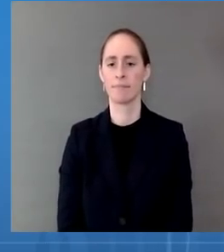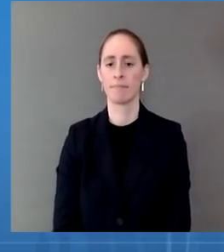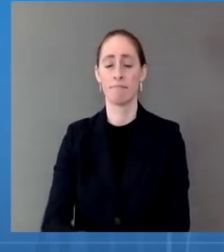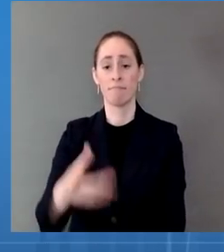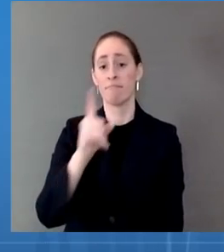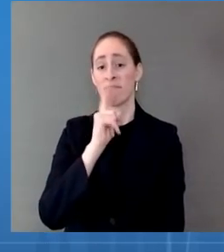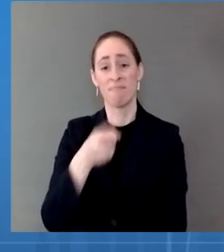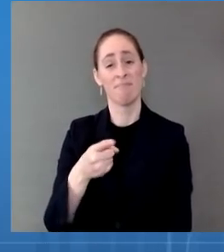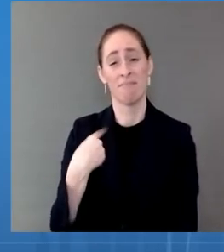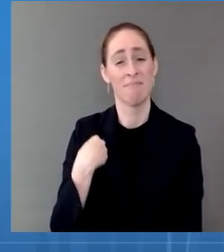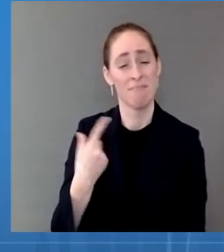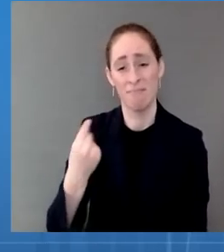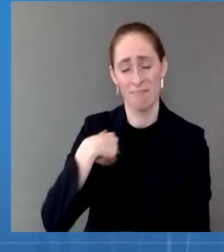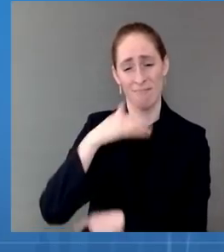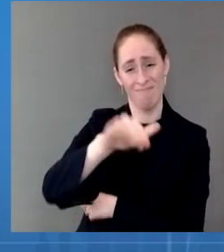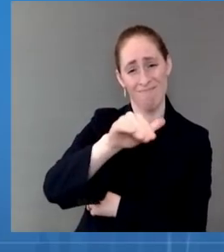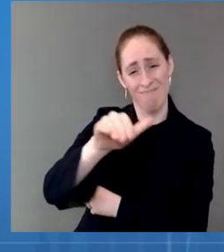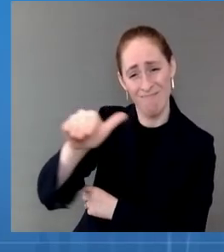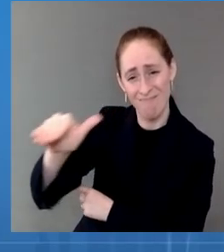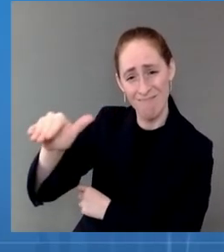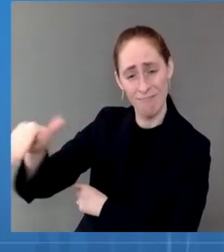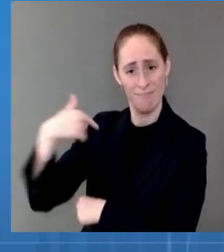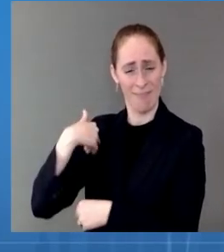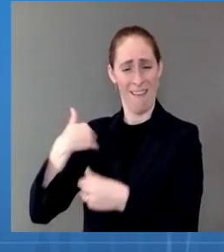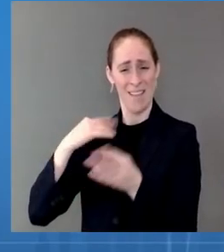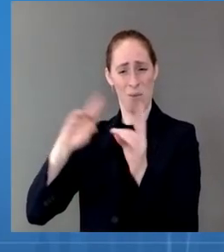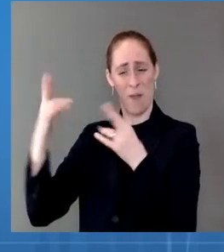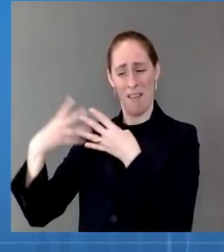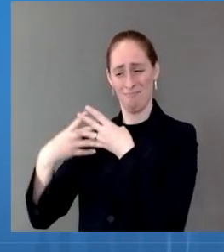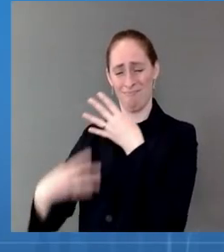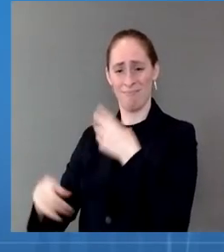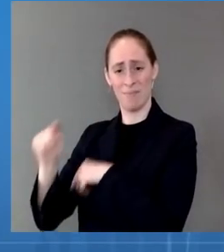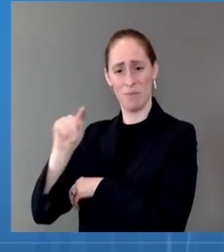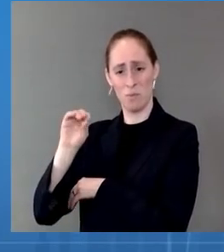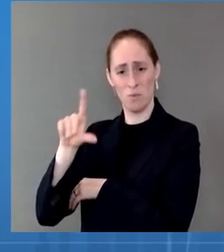So what is that that is making sure you're fully vaccinated and boosted